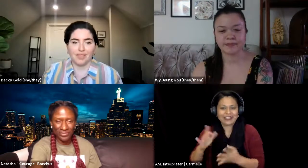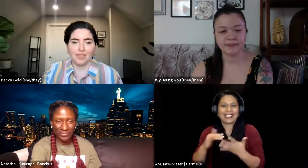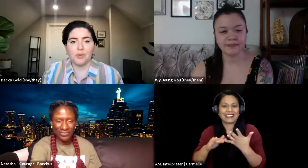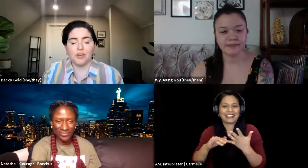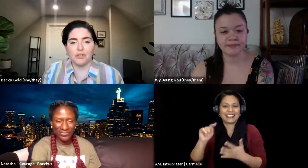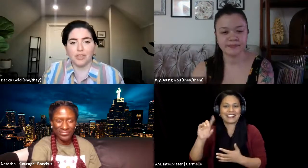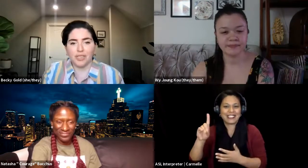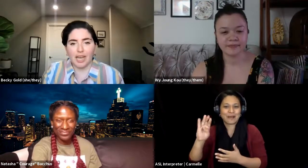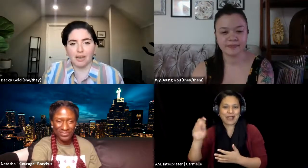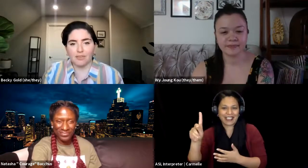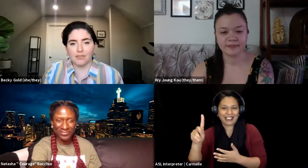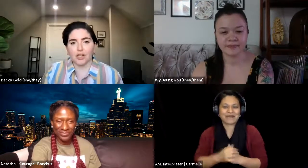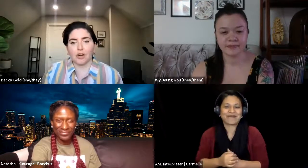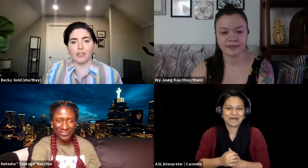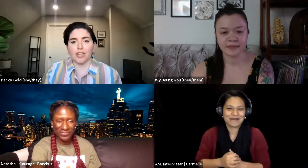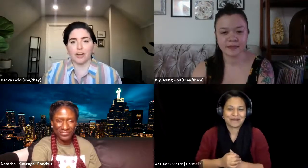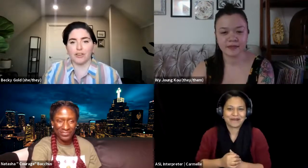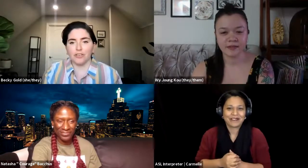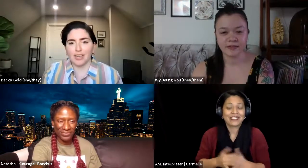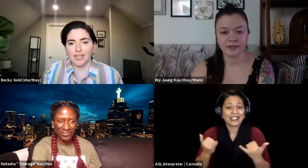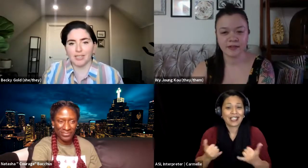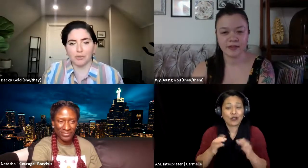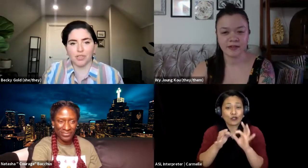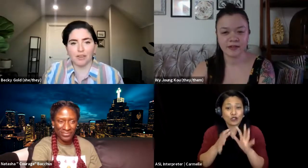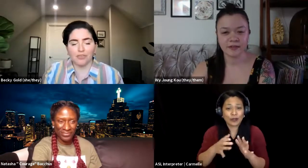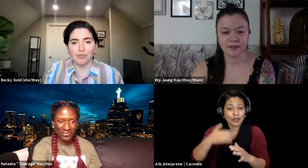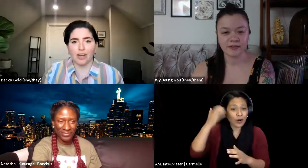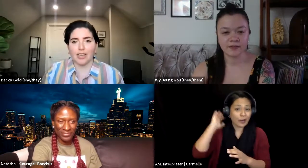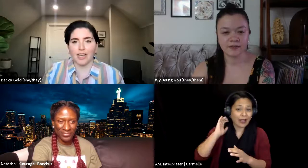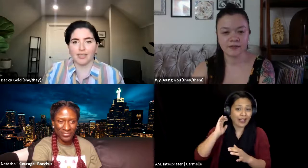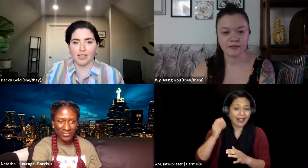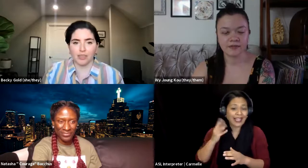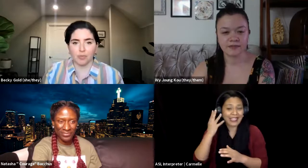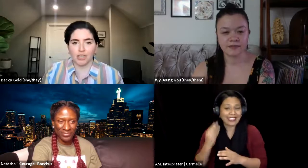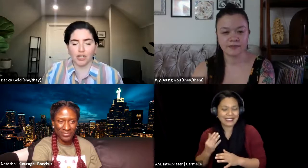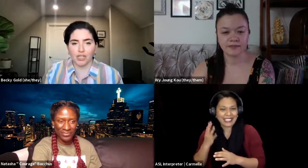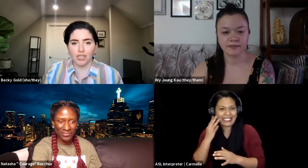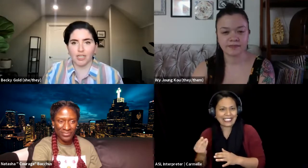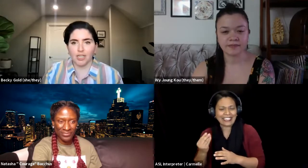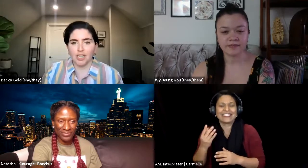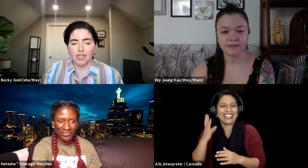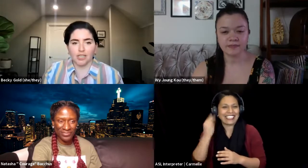tonight we are thrilled to have carmelle cachero and aneesa mustafa providing ASL interpretation.